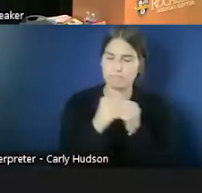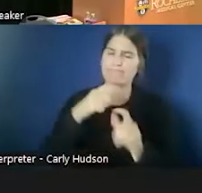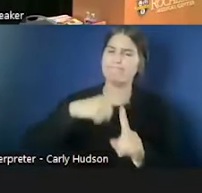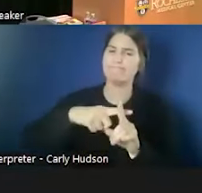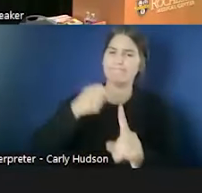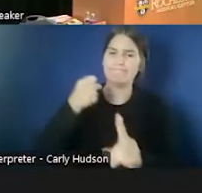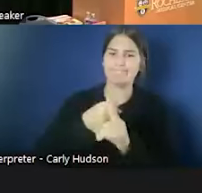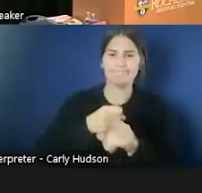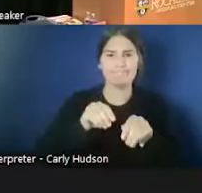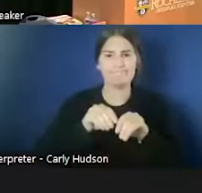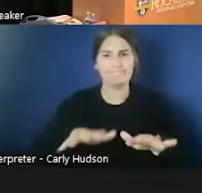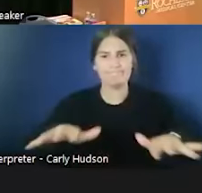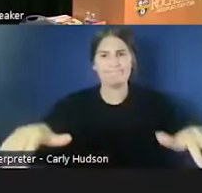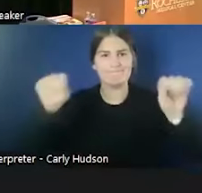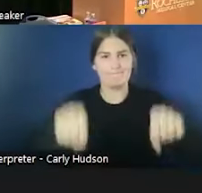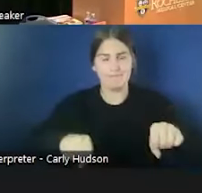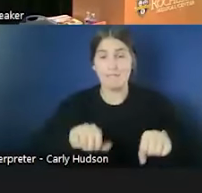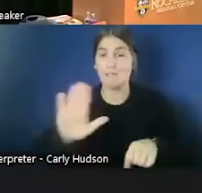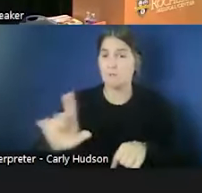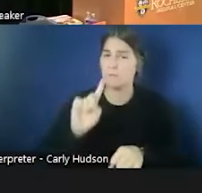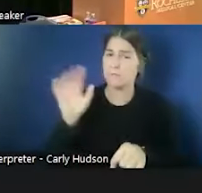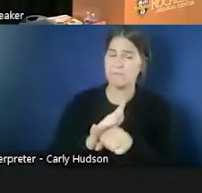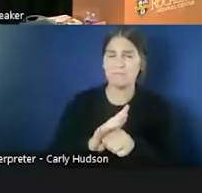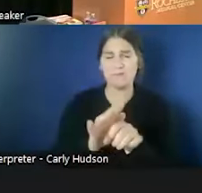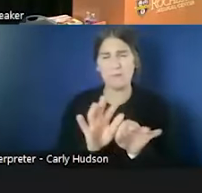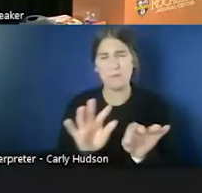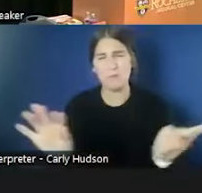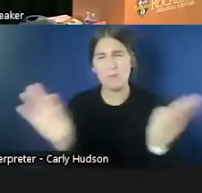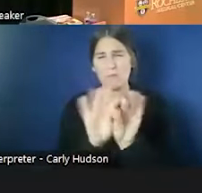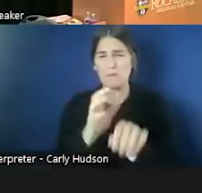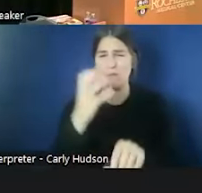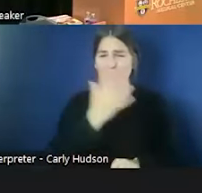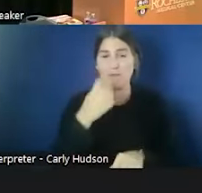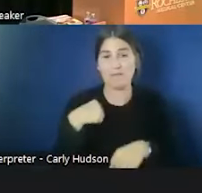serve your dedication to Health Equity is vital especially these last four years which have been